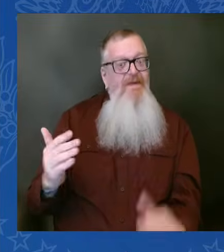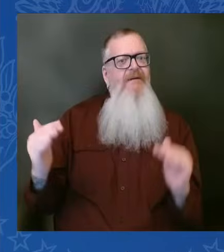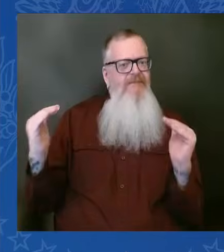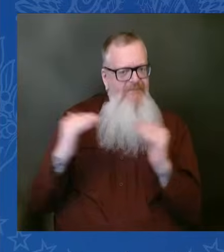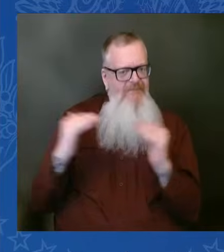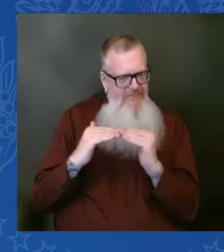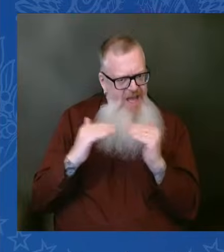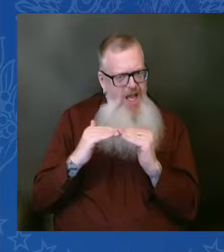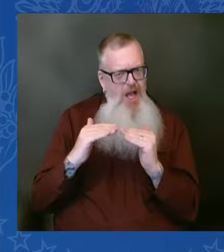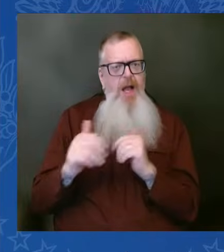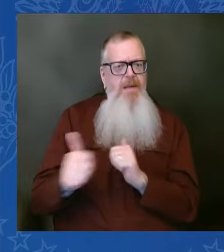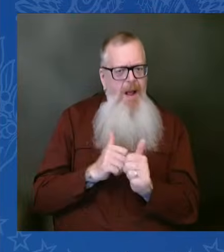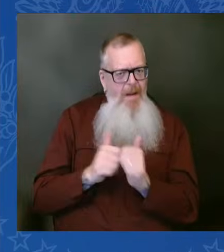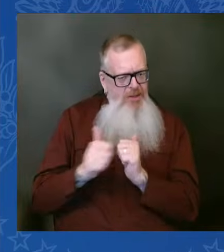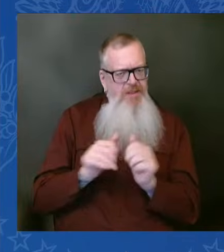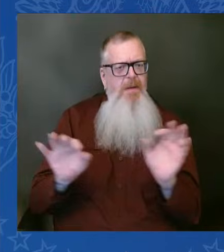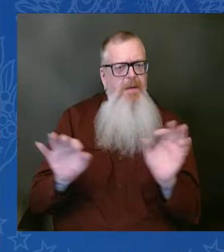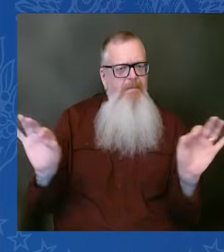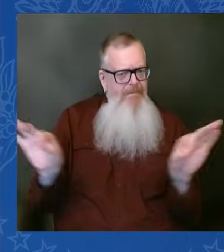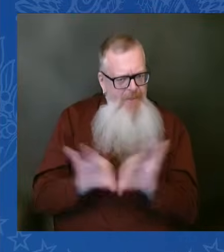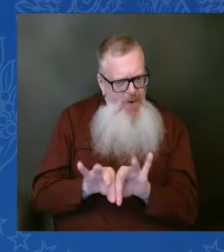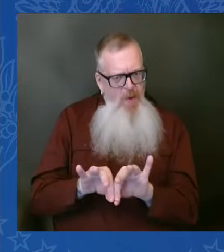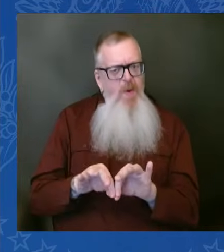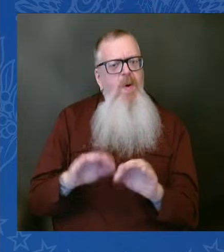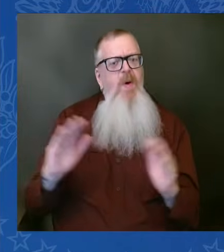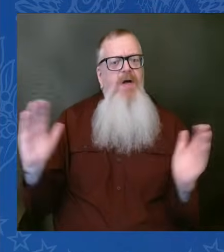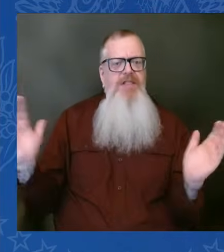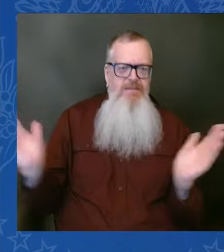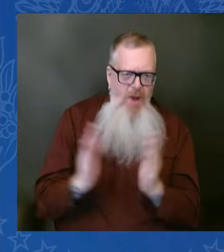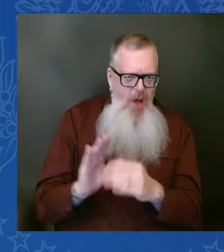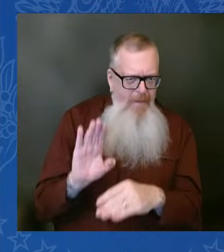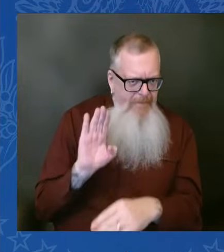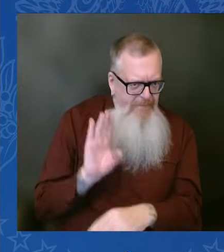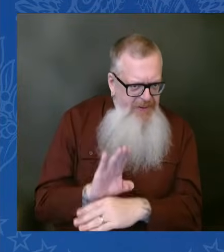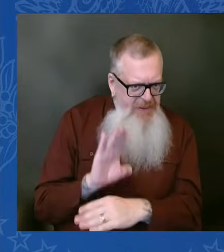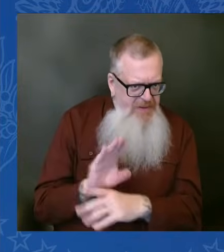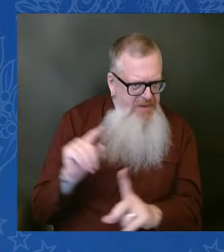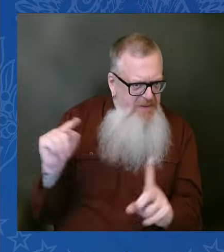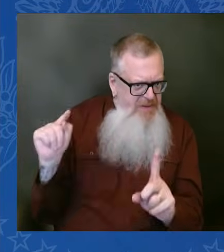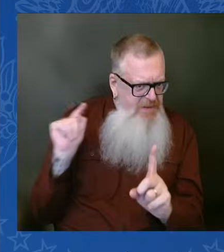by decades of concentrated corporate power. That’s important because small businesses represent